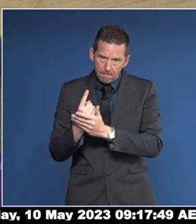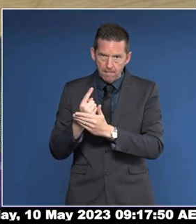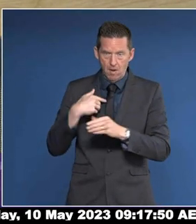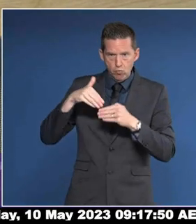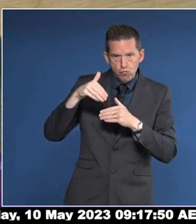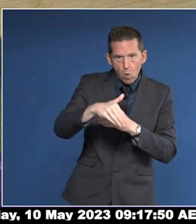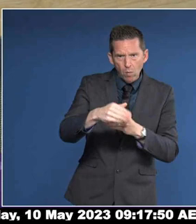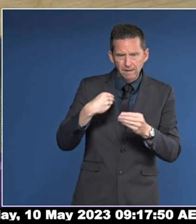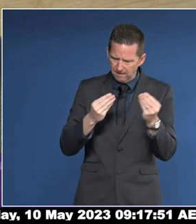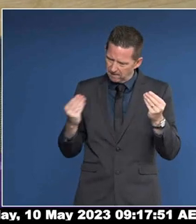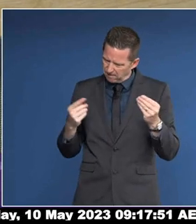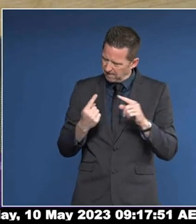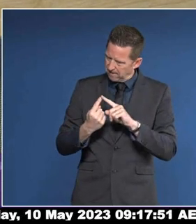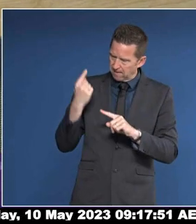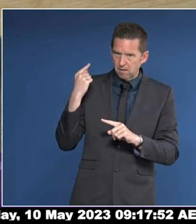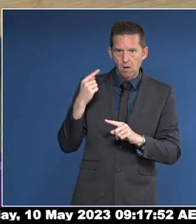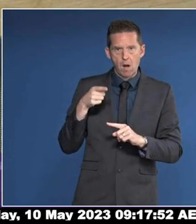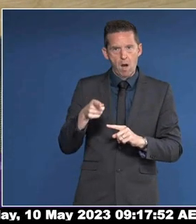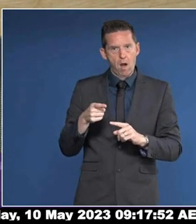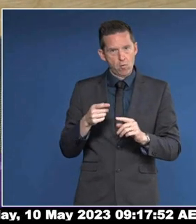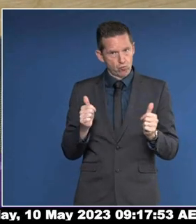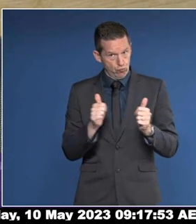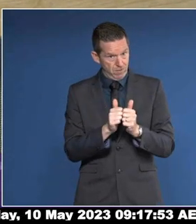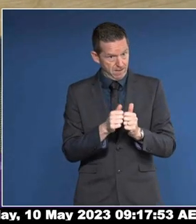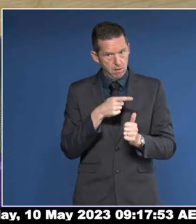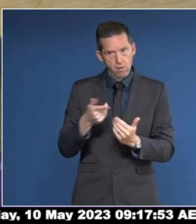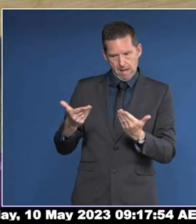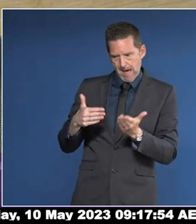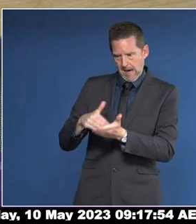agree that provides an opportunity to learn - Yes. MS EASTMAN: - what the patterns were.